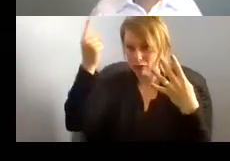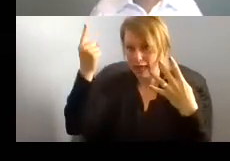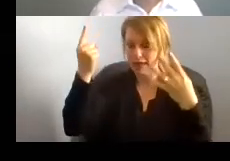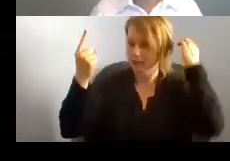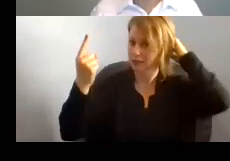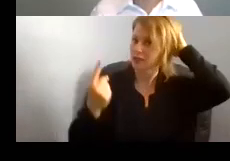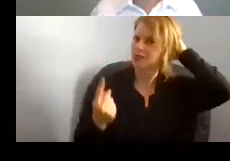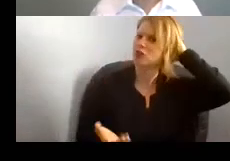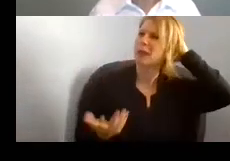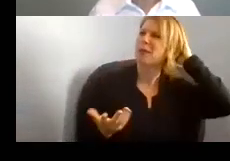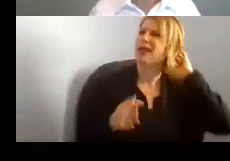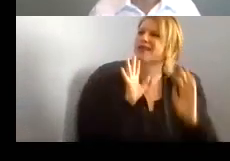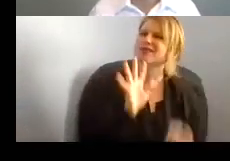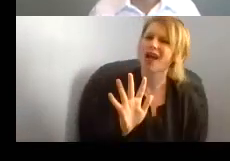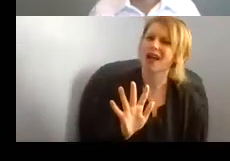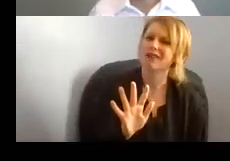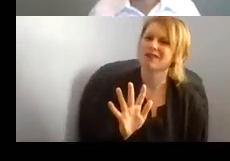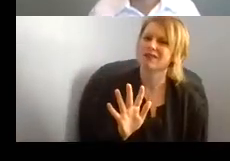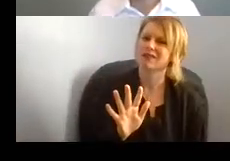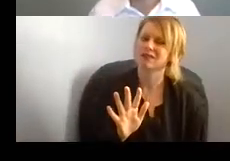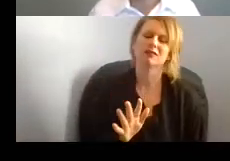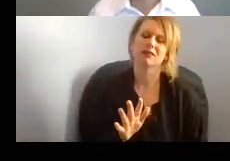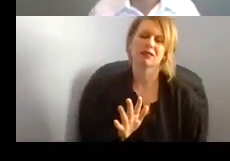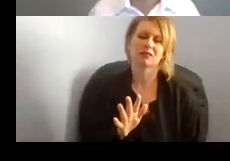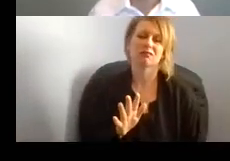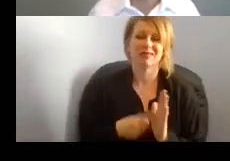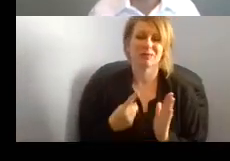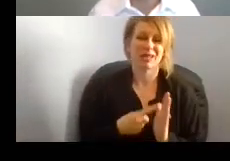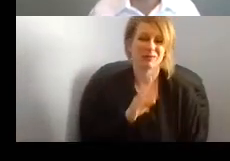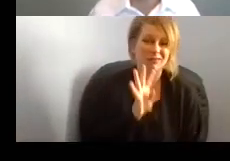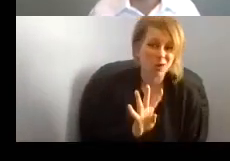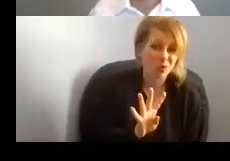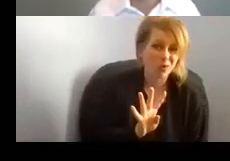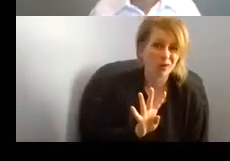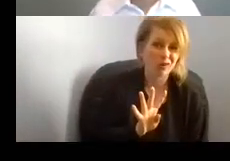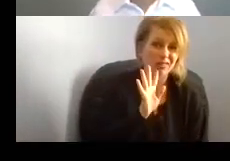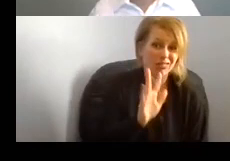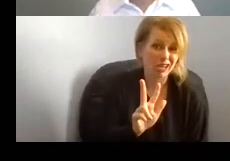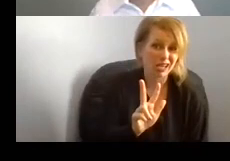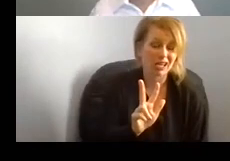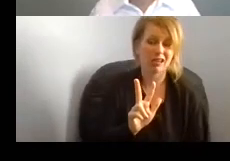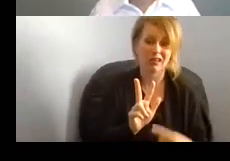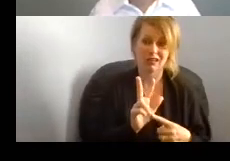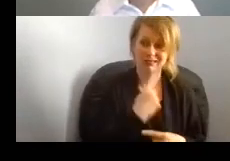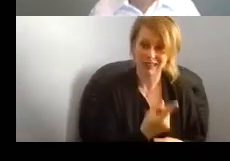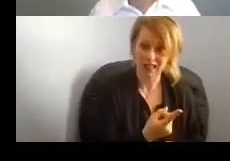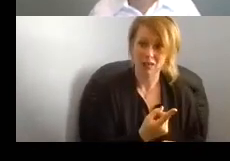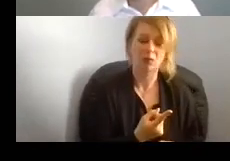a 5-year-old or – it’s usually a little younger than that, so let’s say a 4-year-old or a 3-year-old, if you tell them, for example, why don’t you